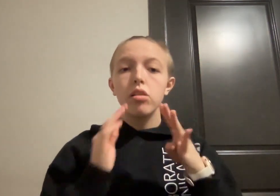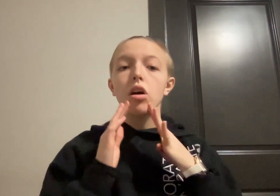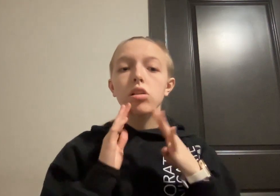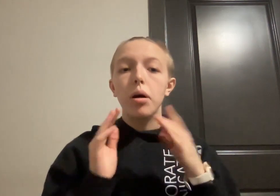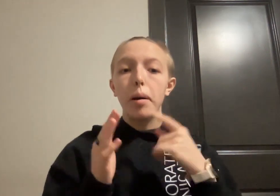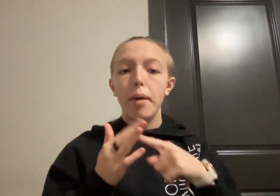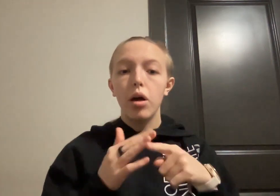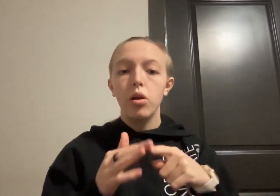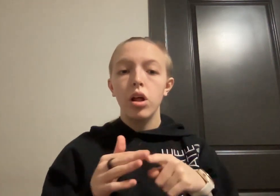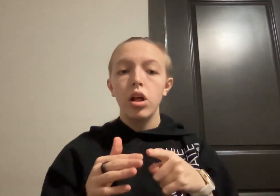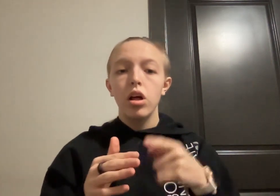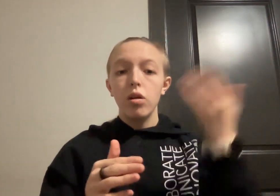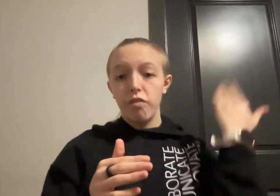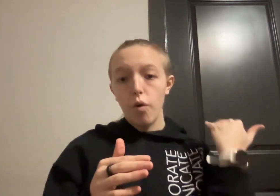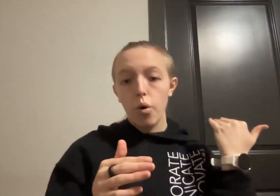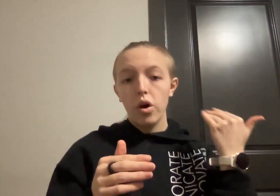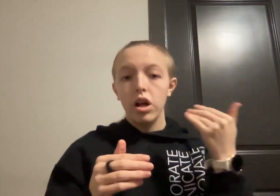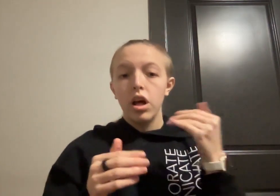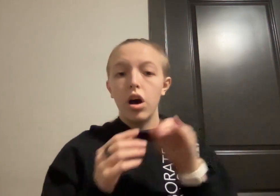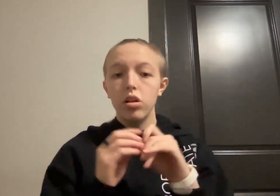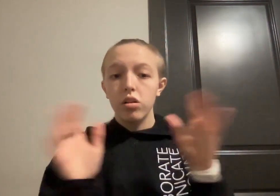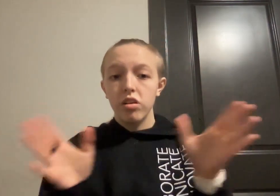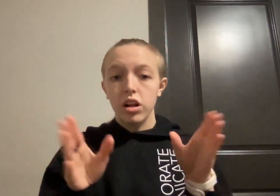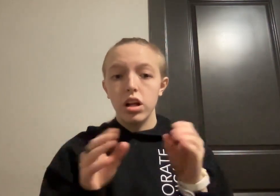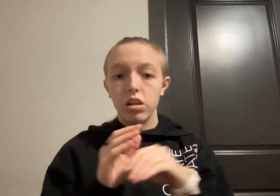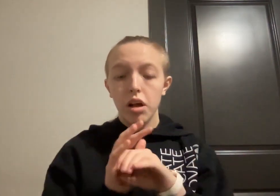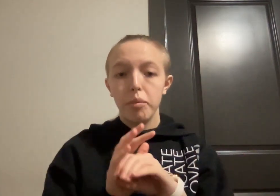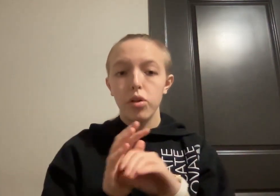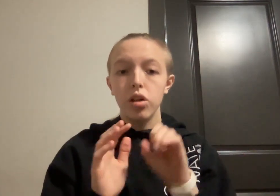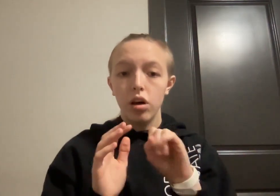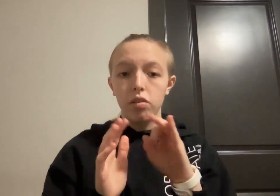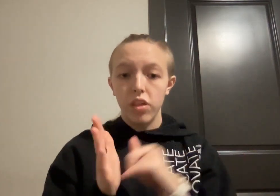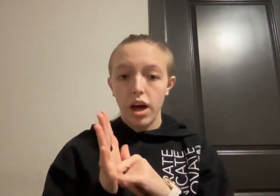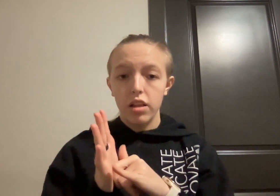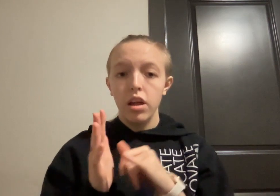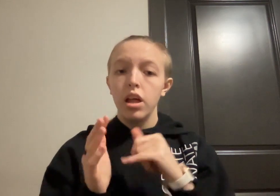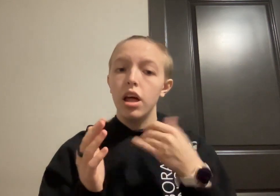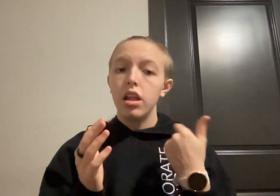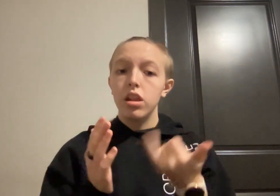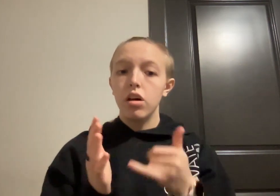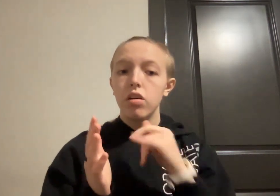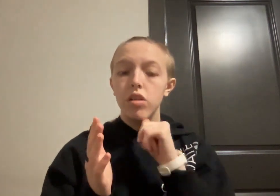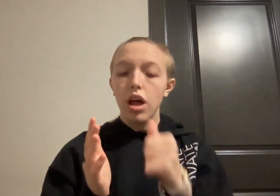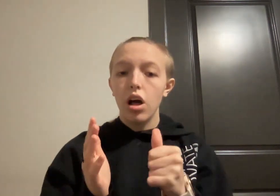before are clear examples of that and they're not the only ones